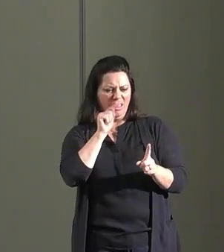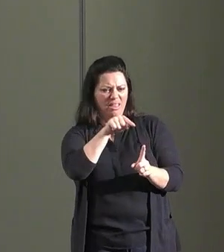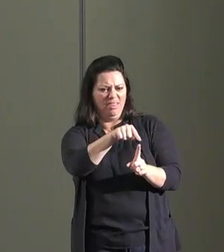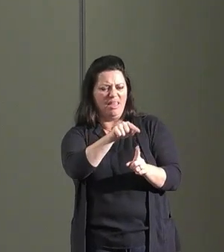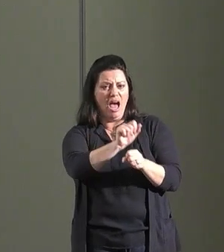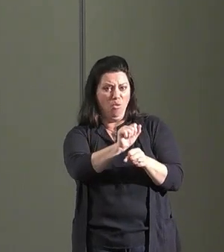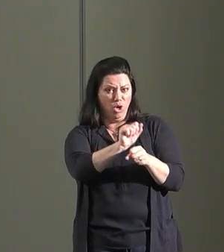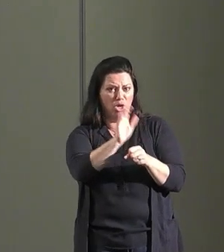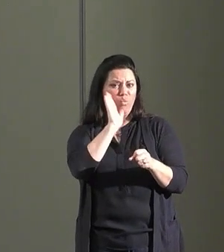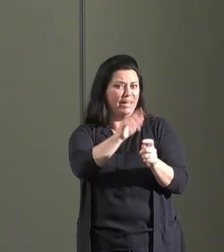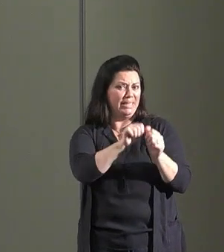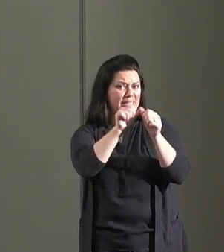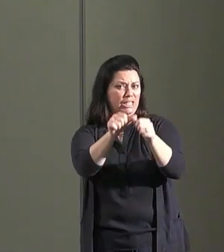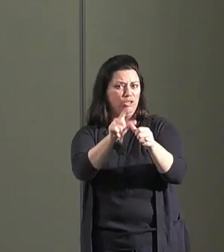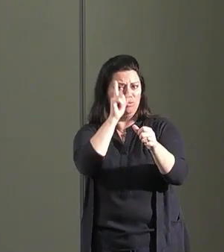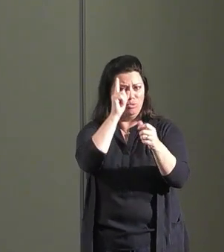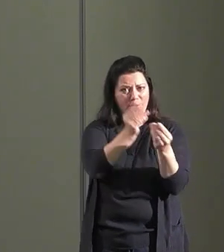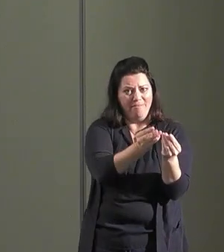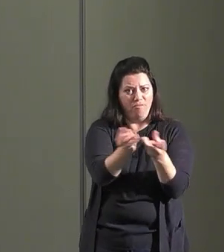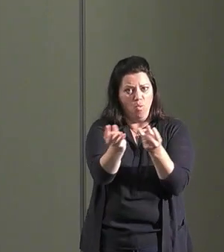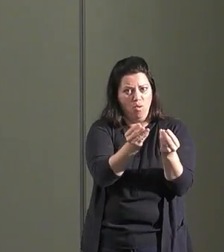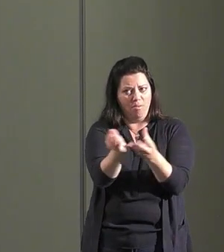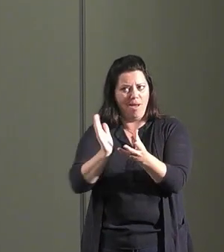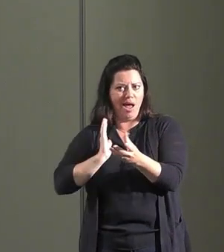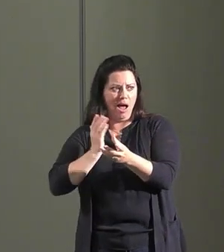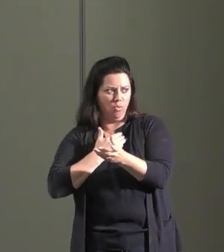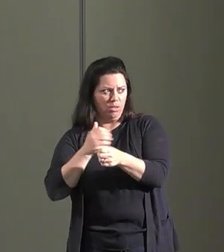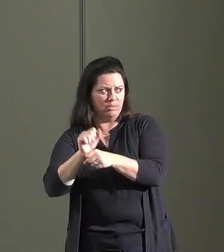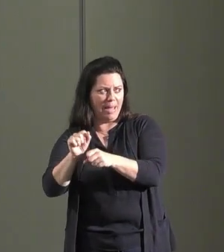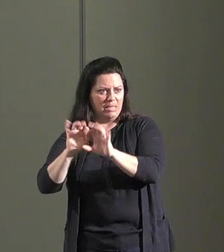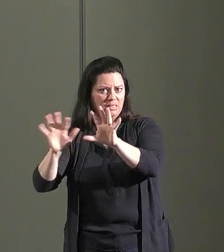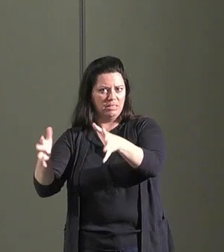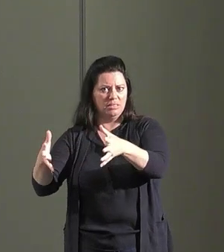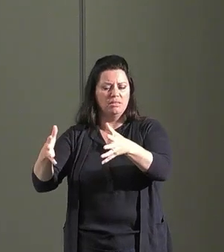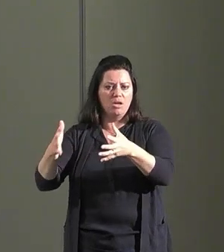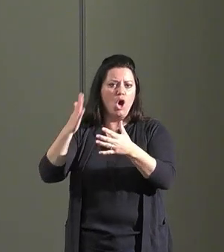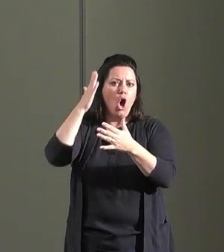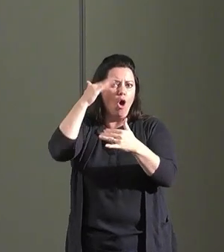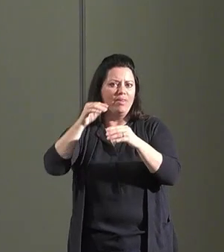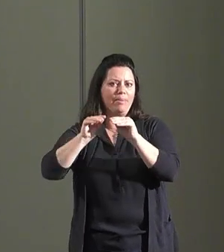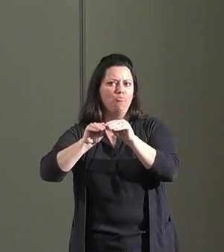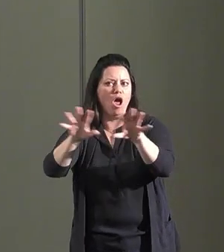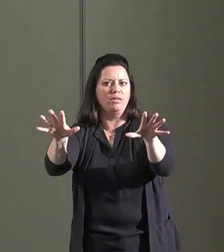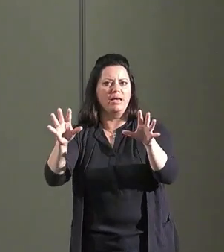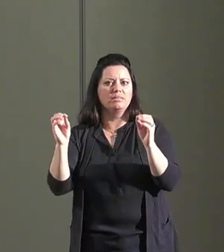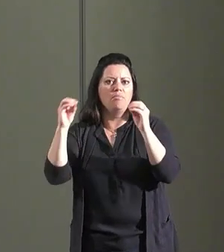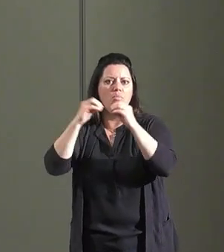will continue to inform or space and hopefully to be broadcast more into the non-accessibility